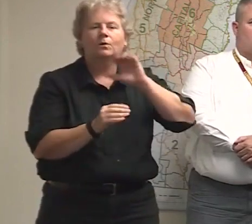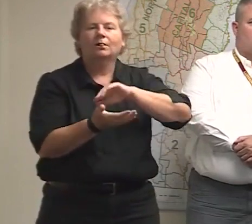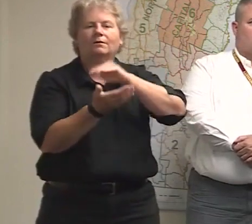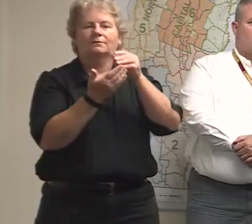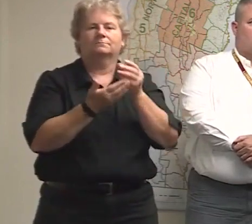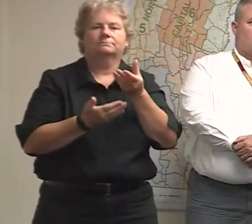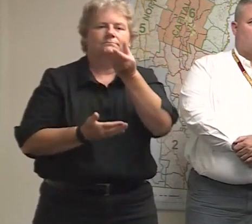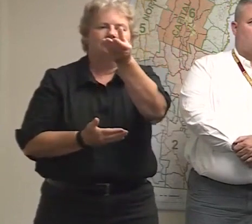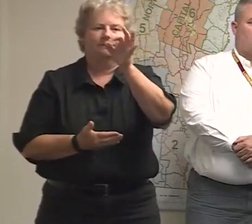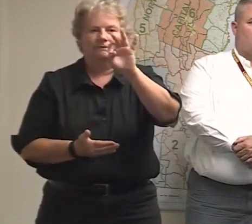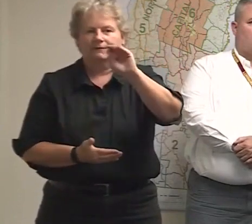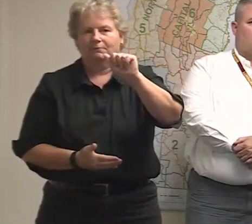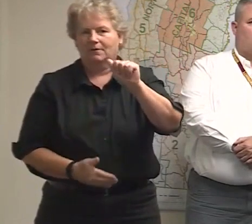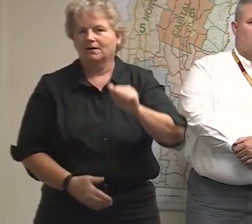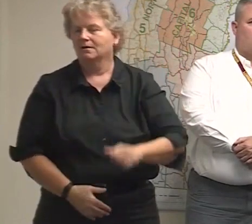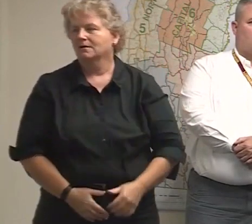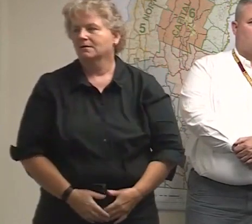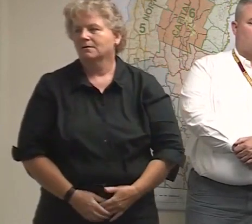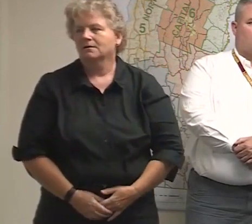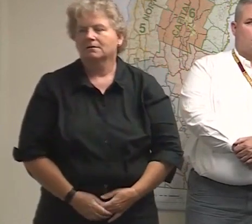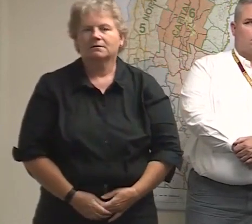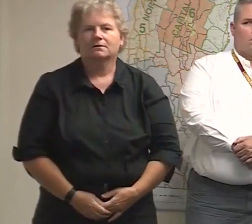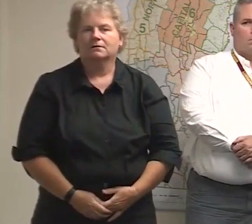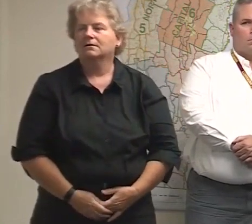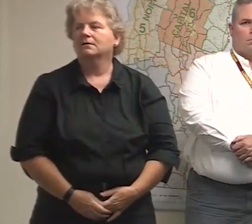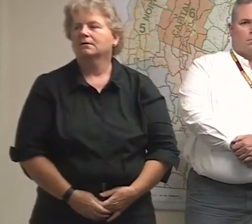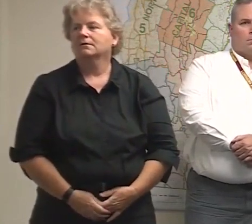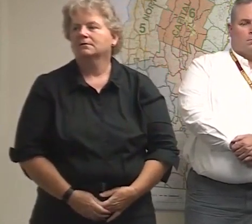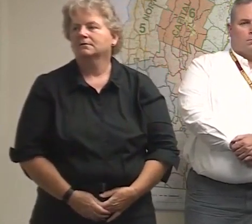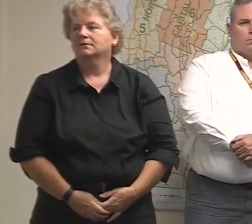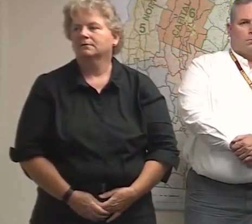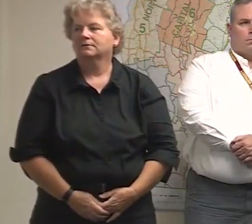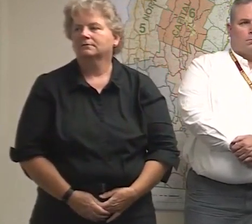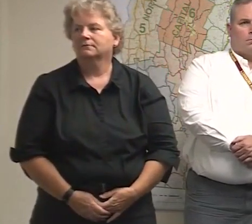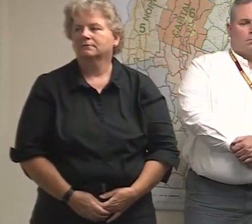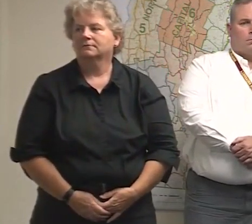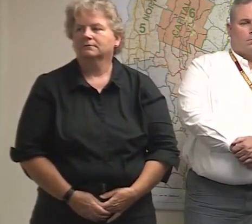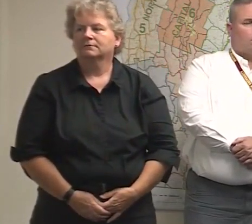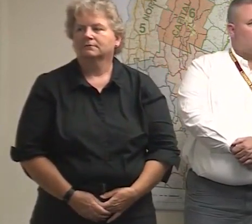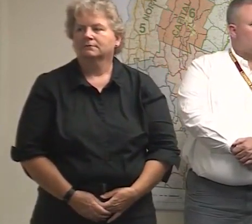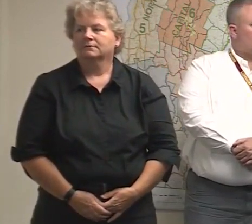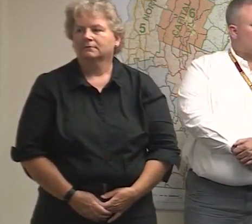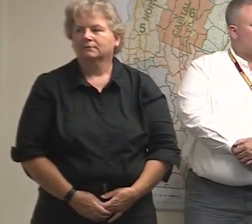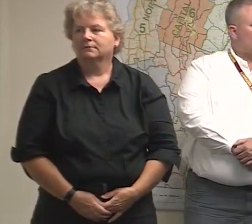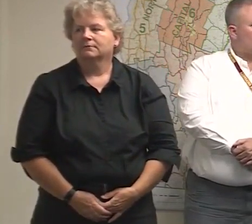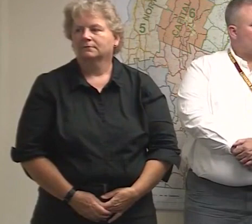BUT AGAIN, I KNOW MANY OF THE CREWS, LOCAL CREWS ARE VERY BUSY IN THAT REGARD.